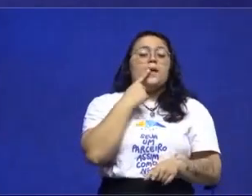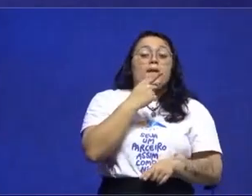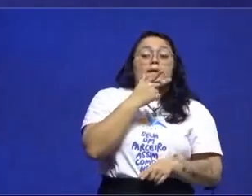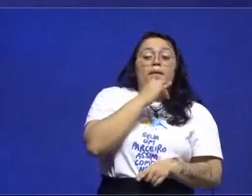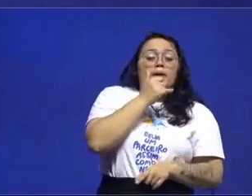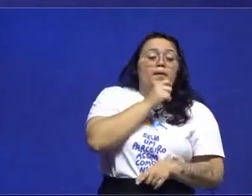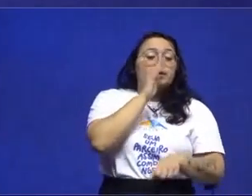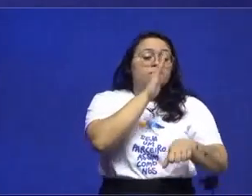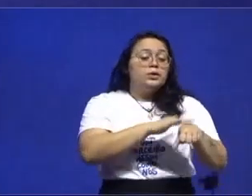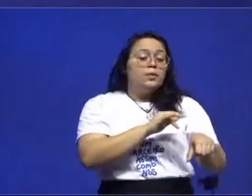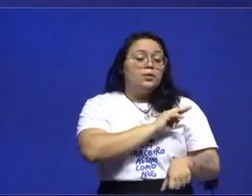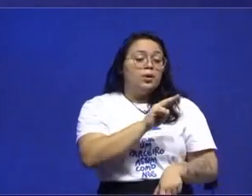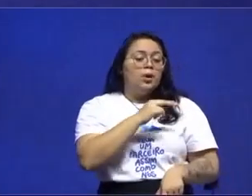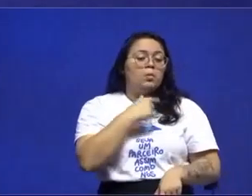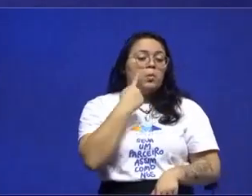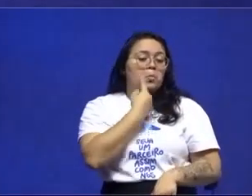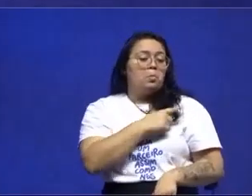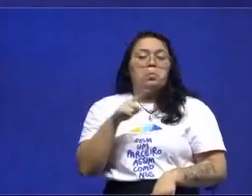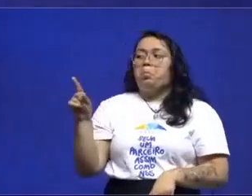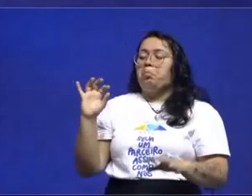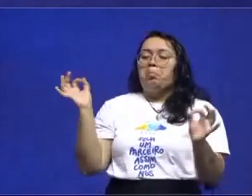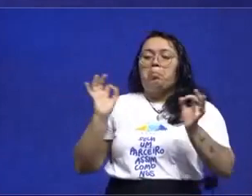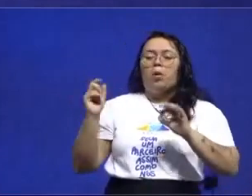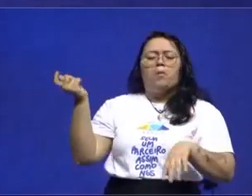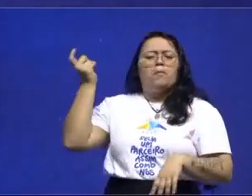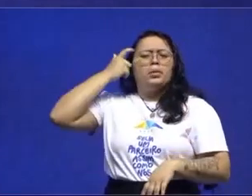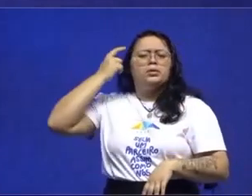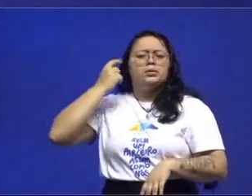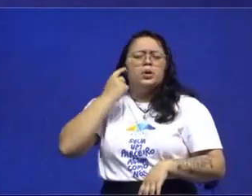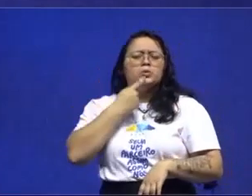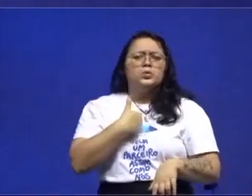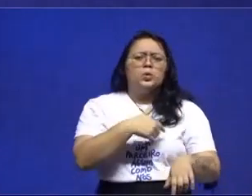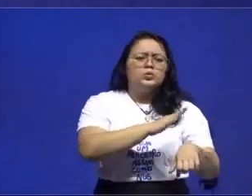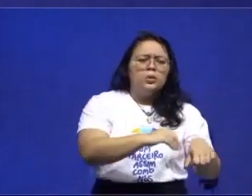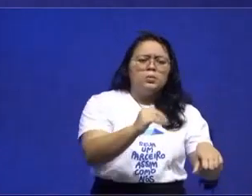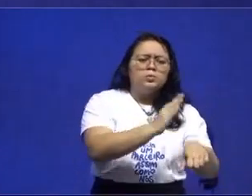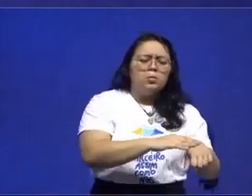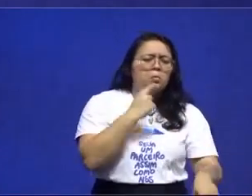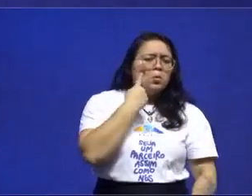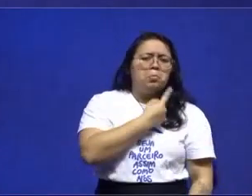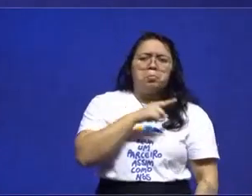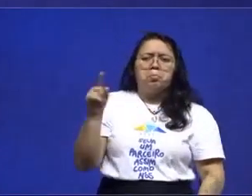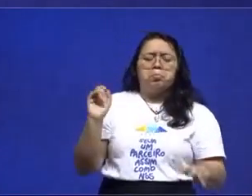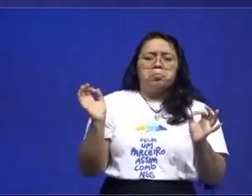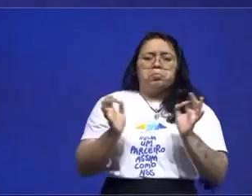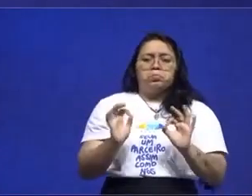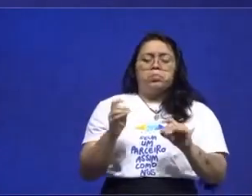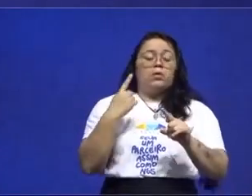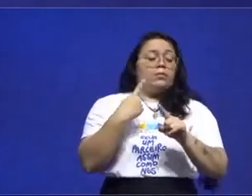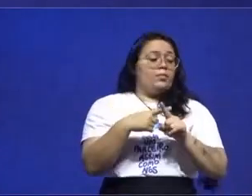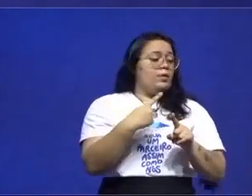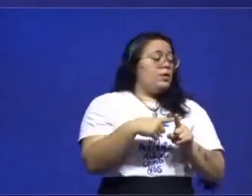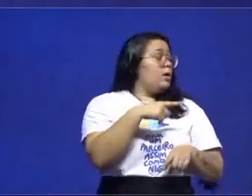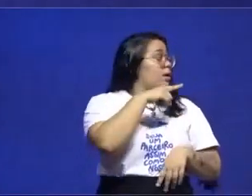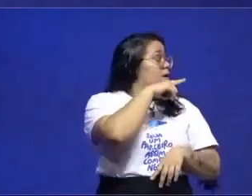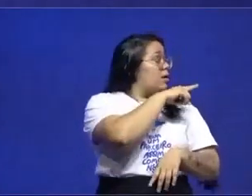even thought he was deaf called called did not answer the question over there of echolalia the child speaks